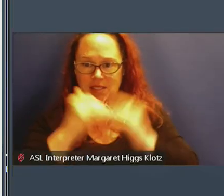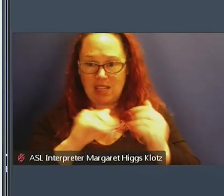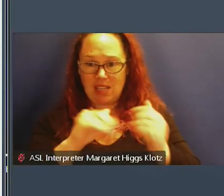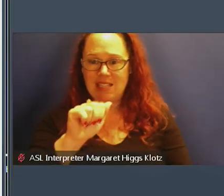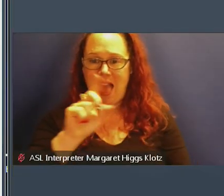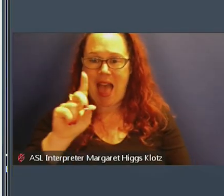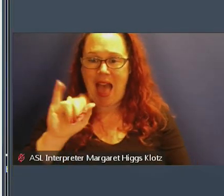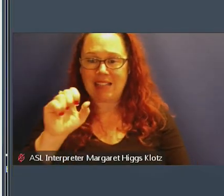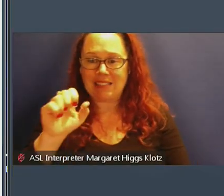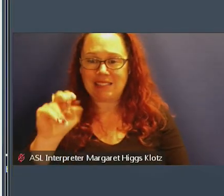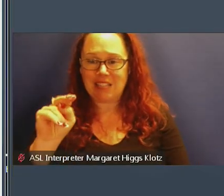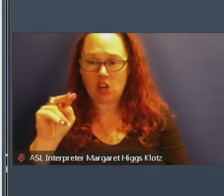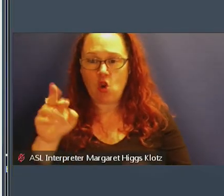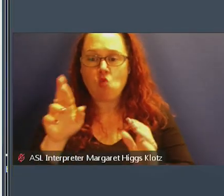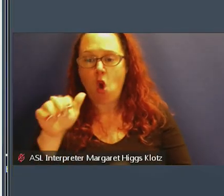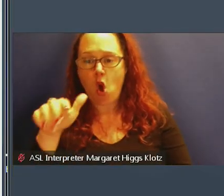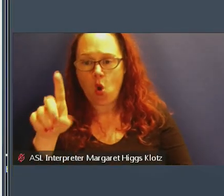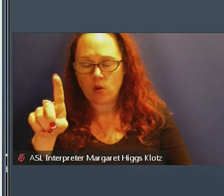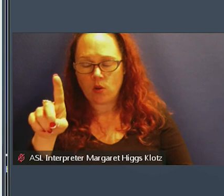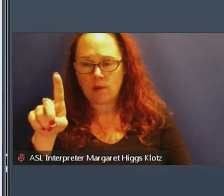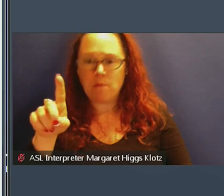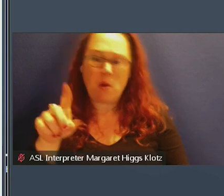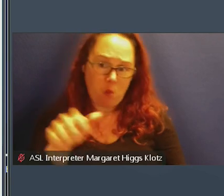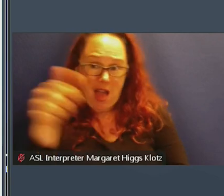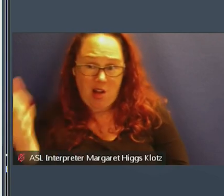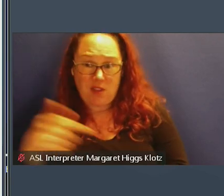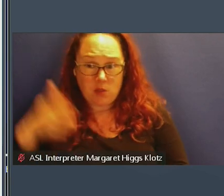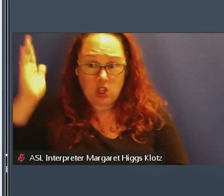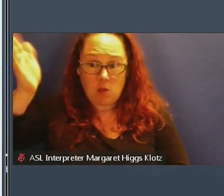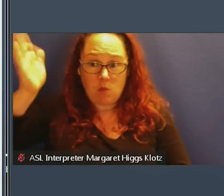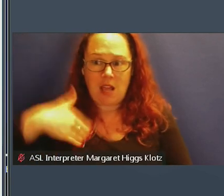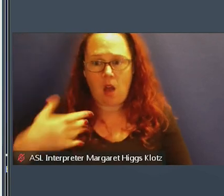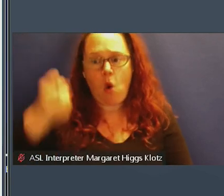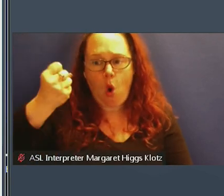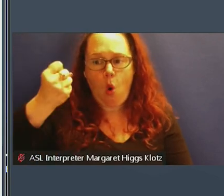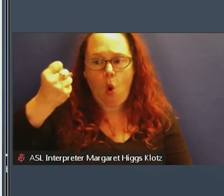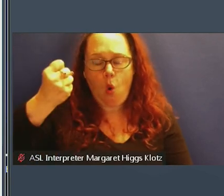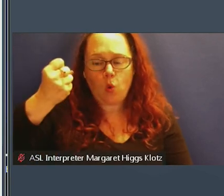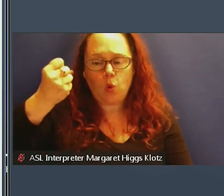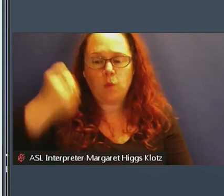but I had more to say, and I will say that as a later point. Okay. Thank you.